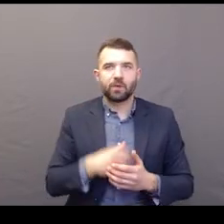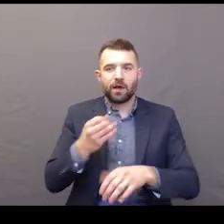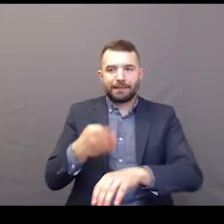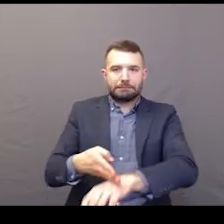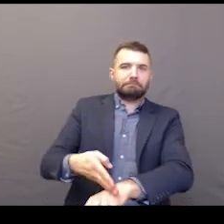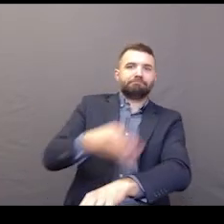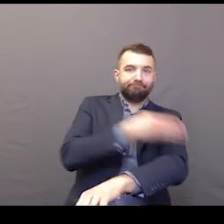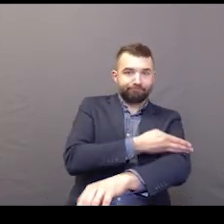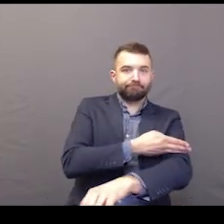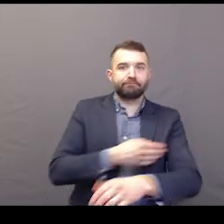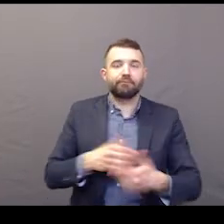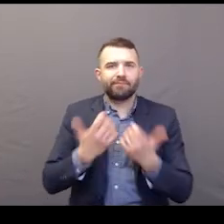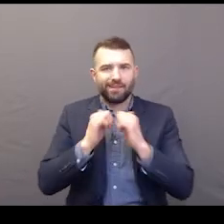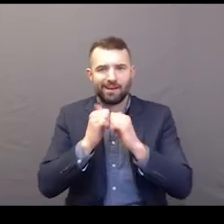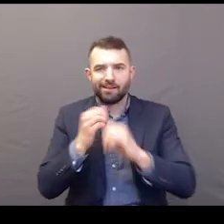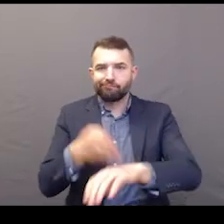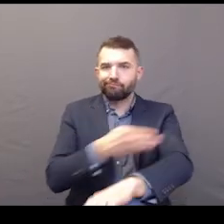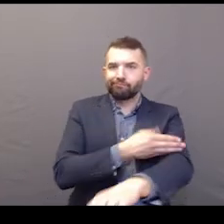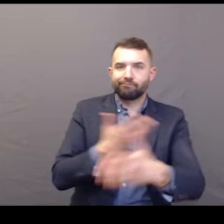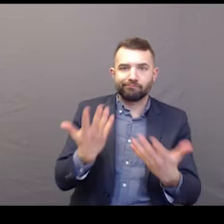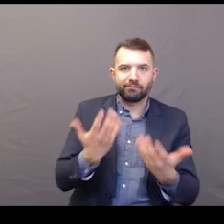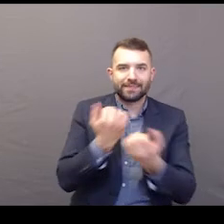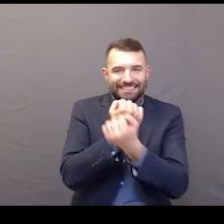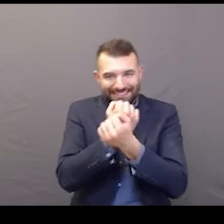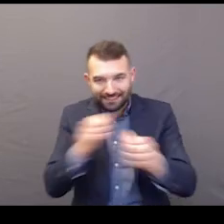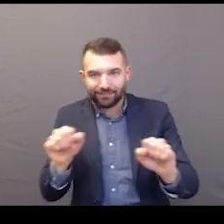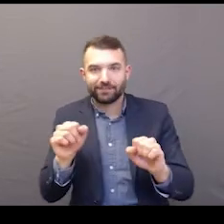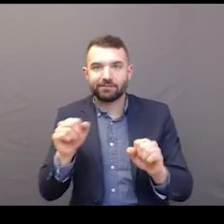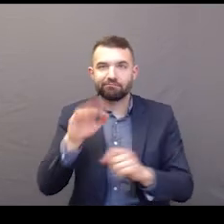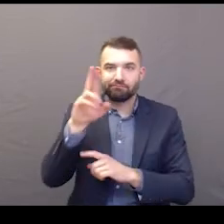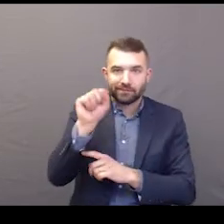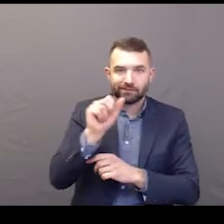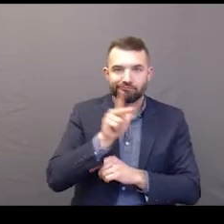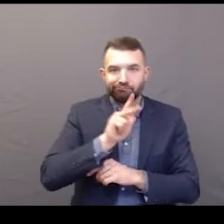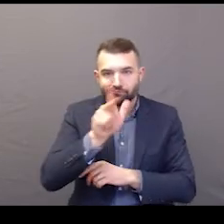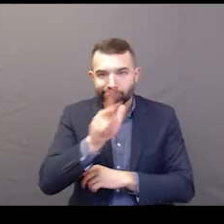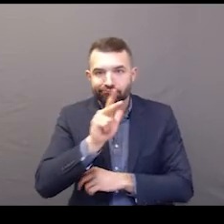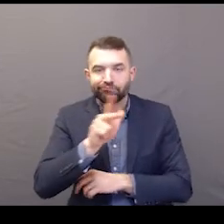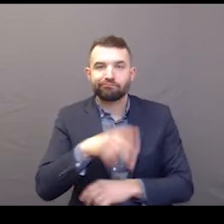improvements and allow safe, bidirectional movement of buses along the corridor, some on-street parking will need to be removed. Sound